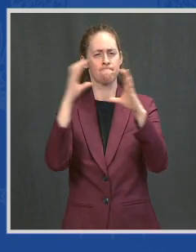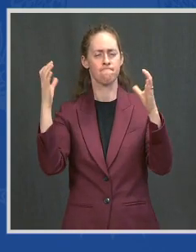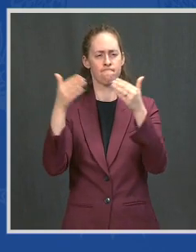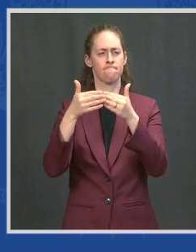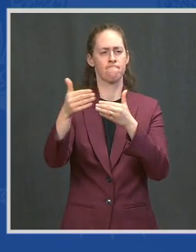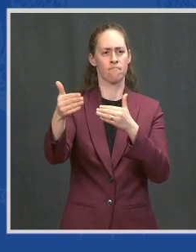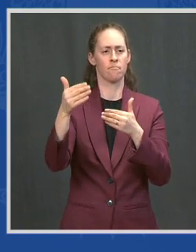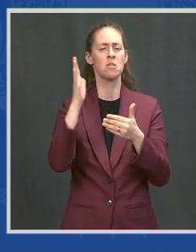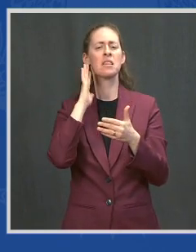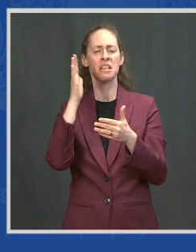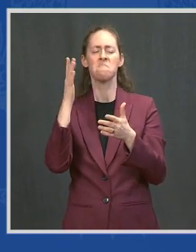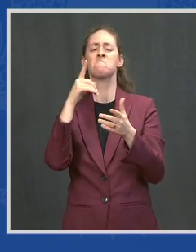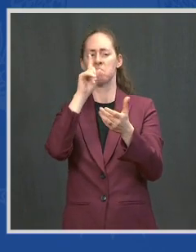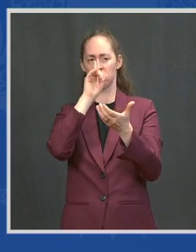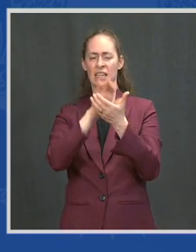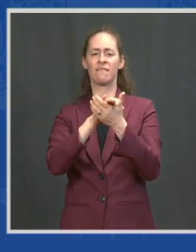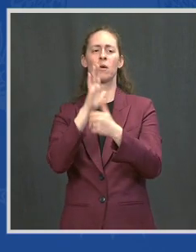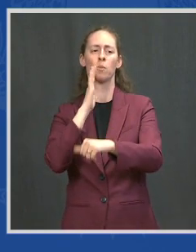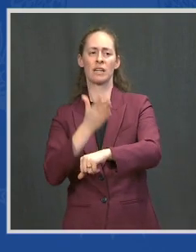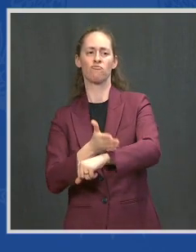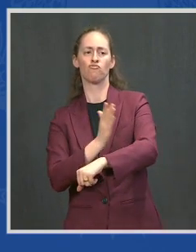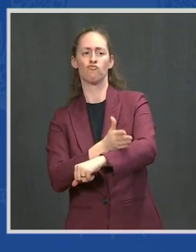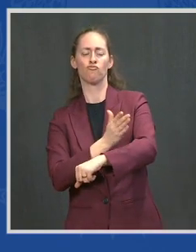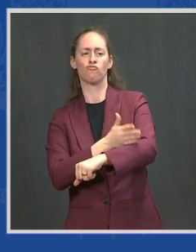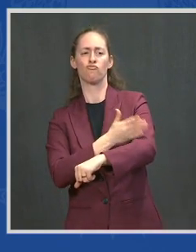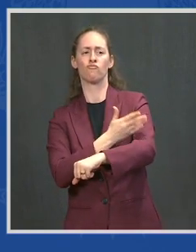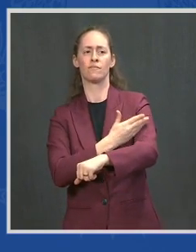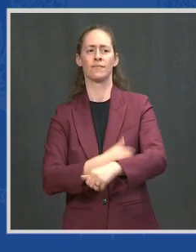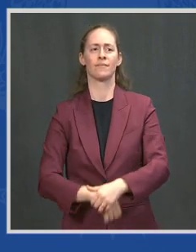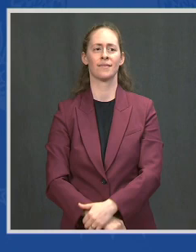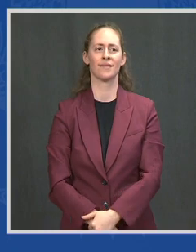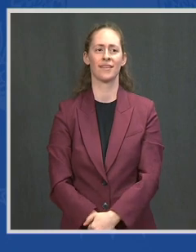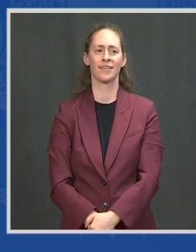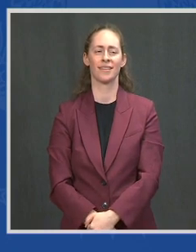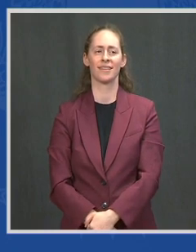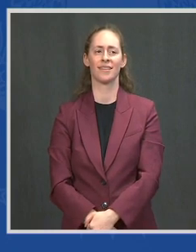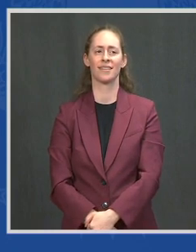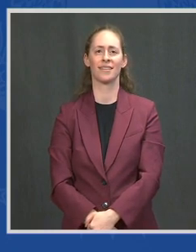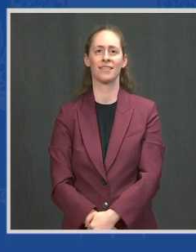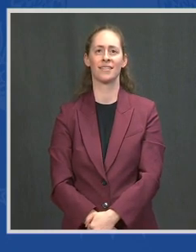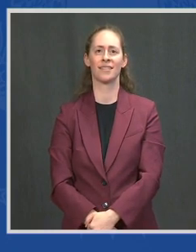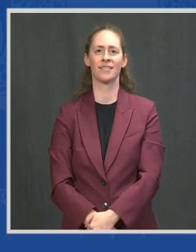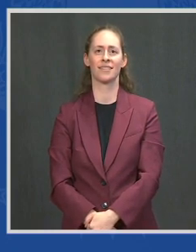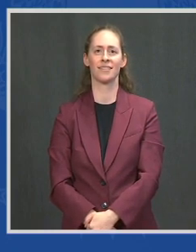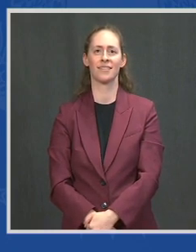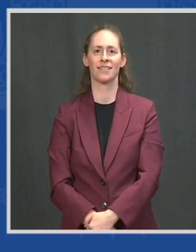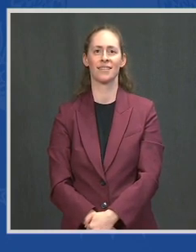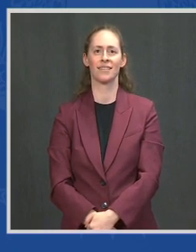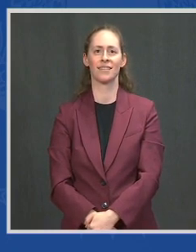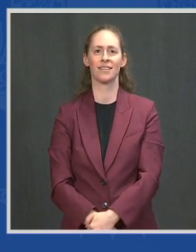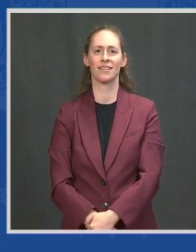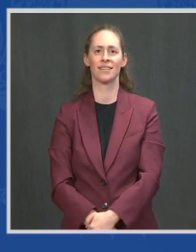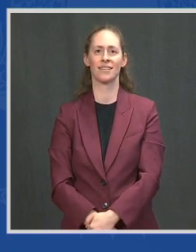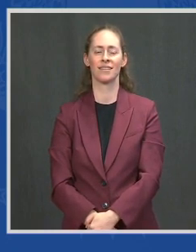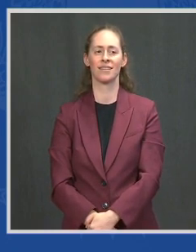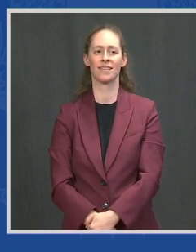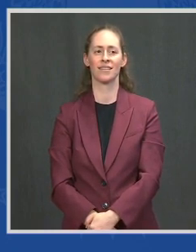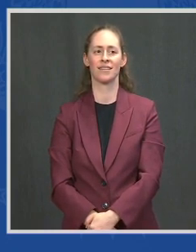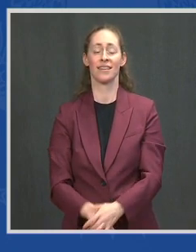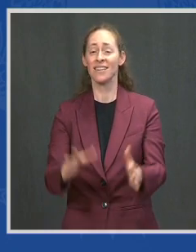We'll see, but we're going to keep at it. The Press: Can you say whether you've spoken to your trade representative? The Press: Say again. The Press: Can you say whether you've spoken